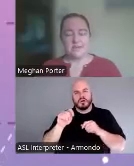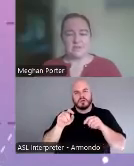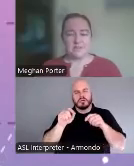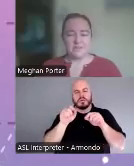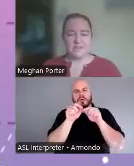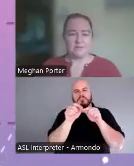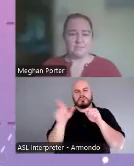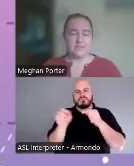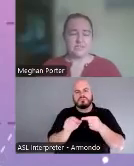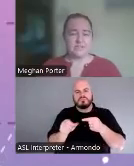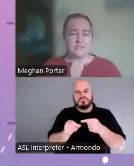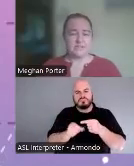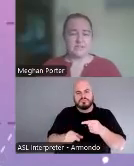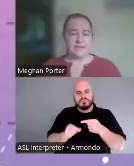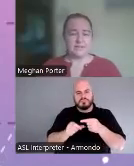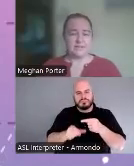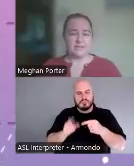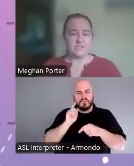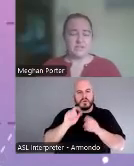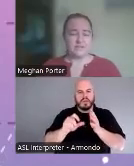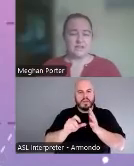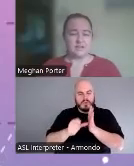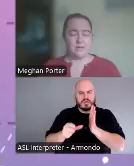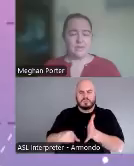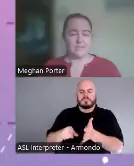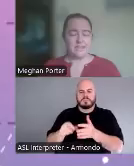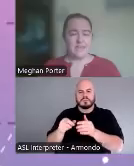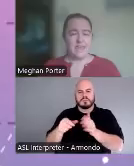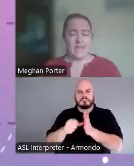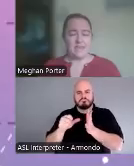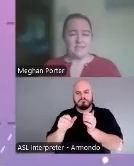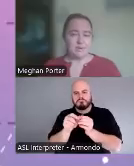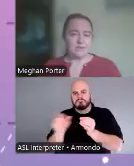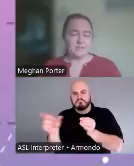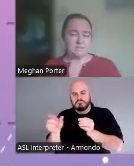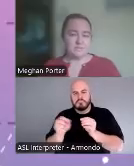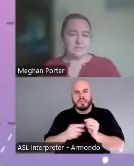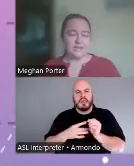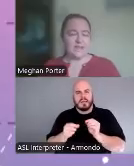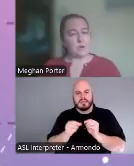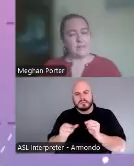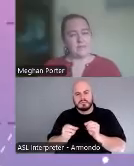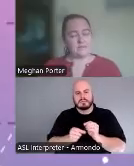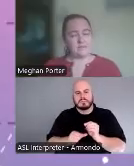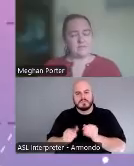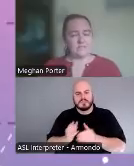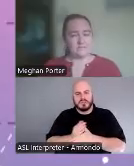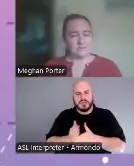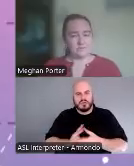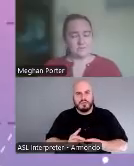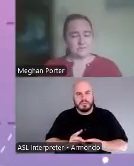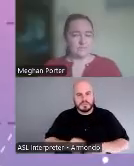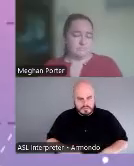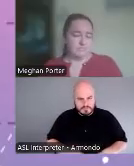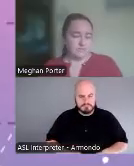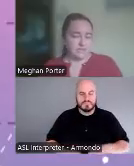starting at the top-- impressions, likes, shares, and comments. And the bars represent how many of each of those metrics